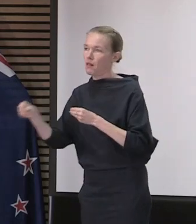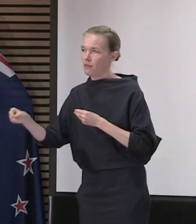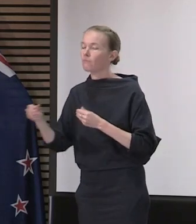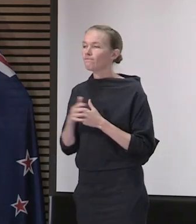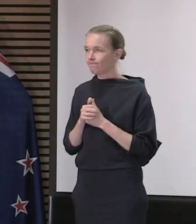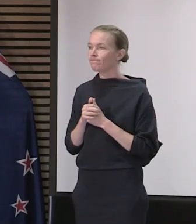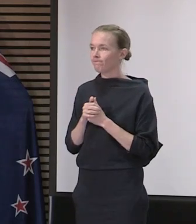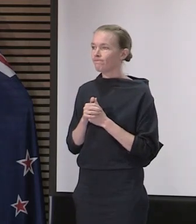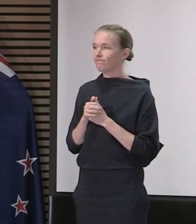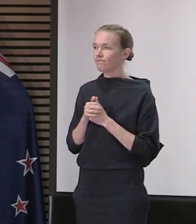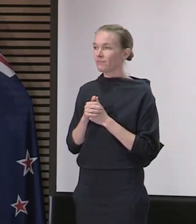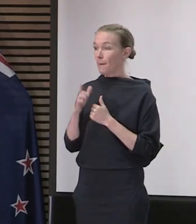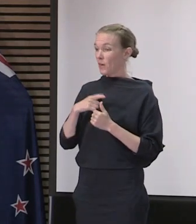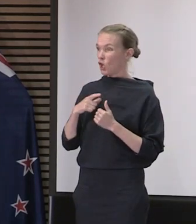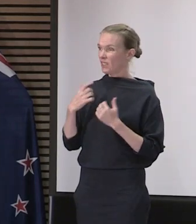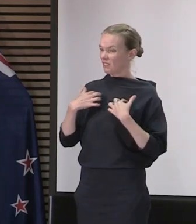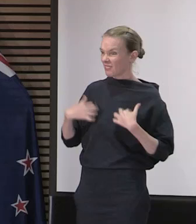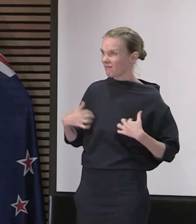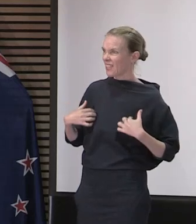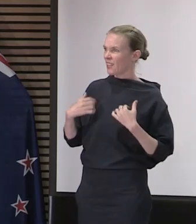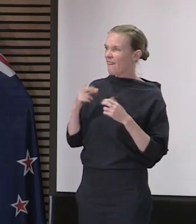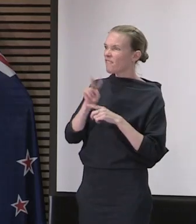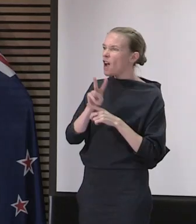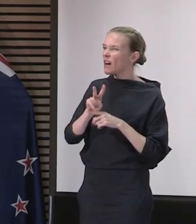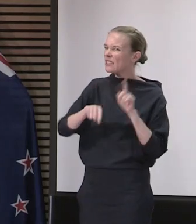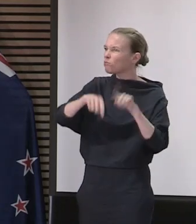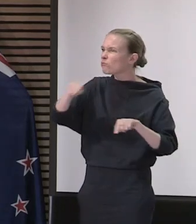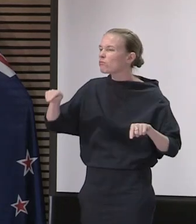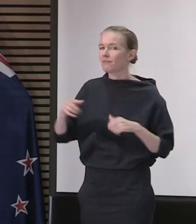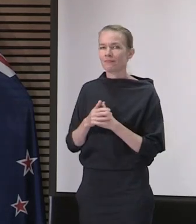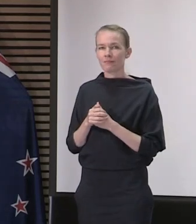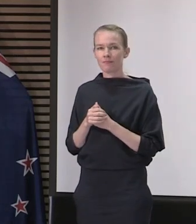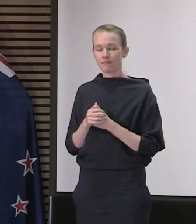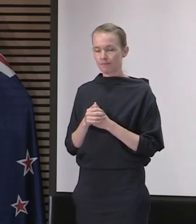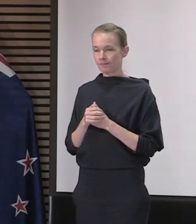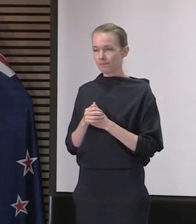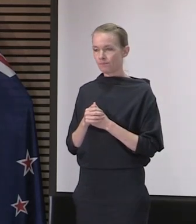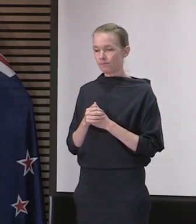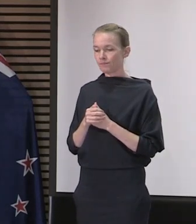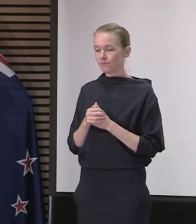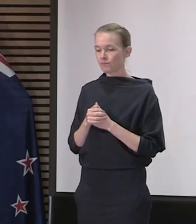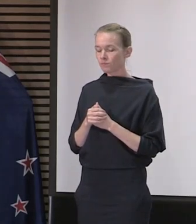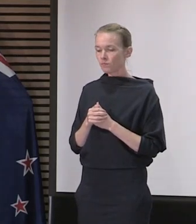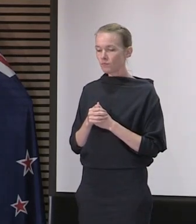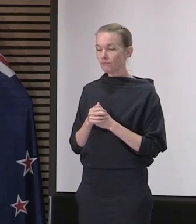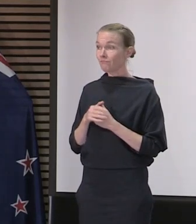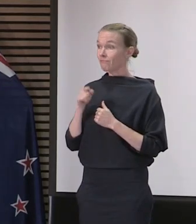more flexibility depending on the nature of the agent that it is responding to.